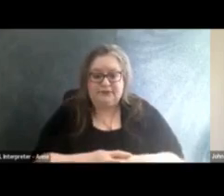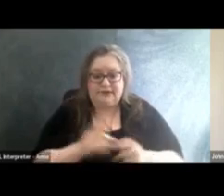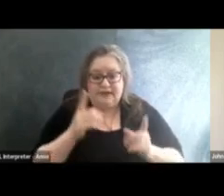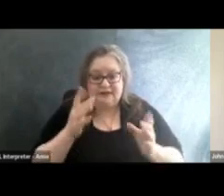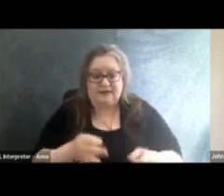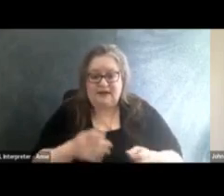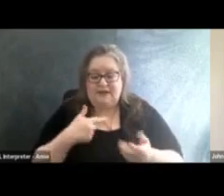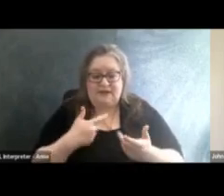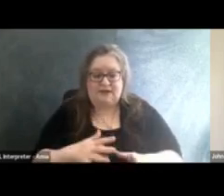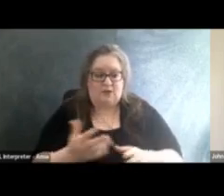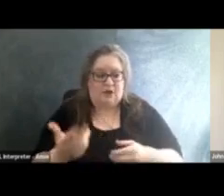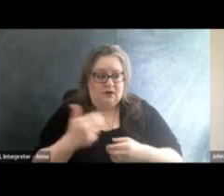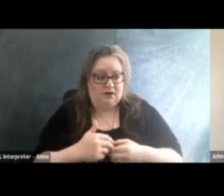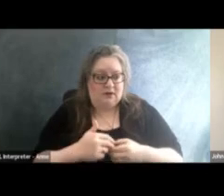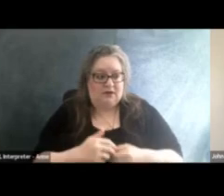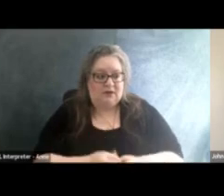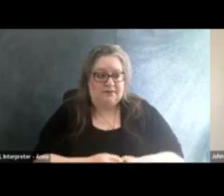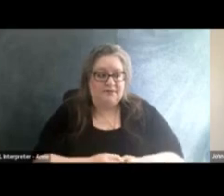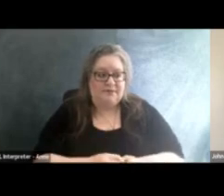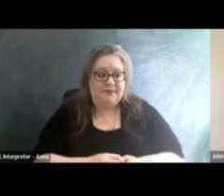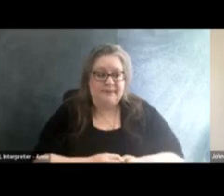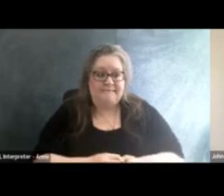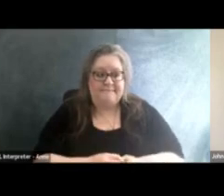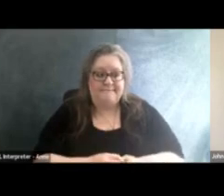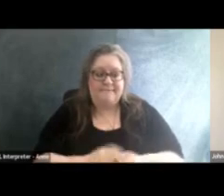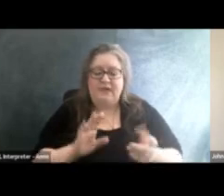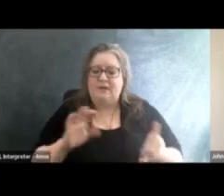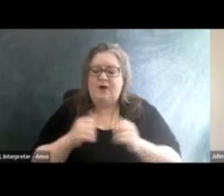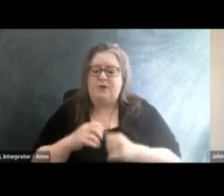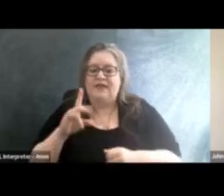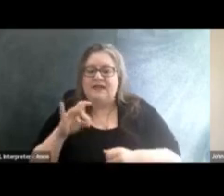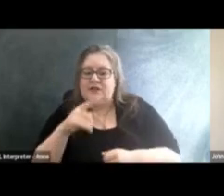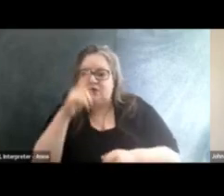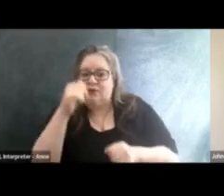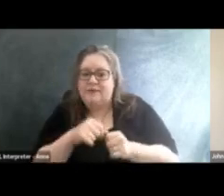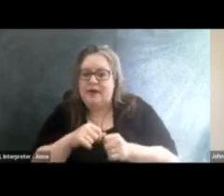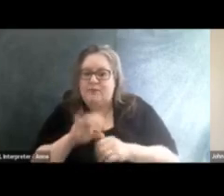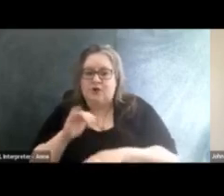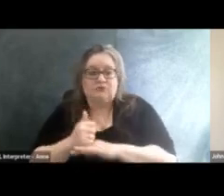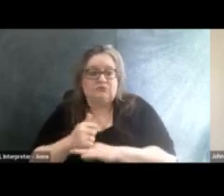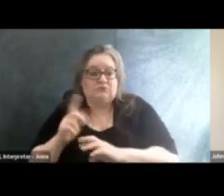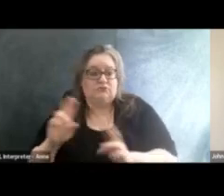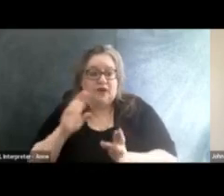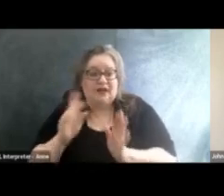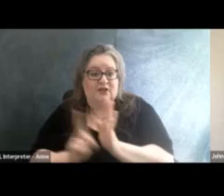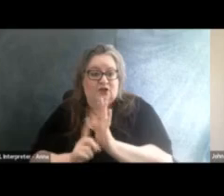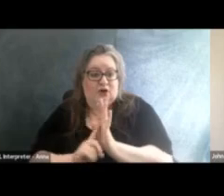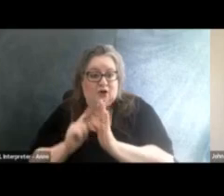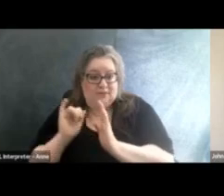to, versus Did you remember to set your alarm that morning you